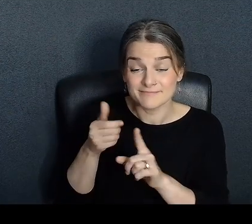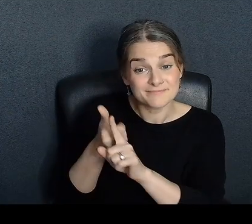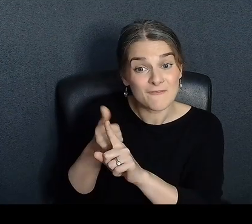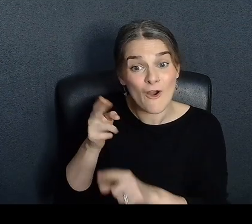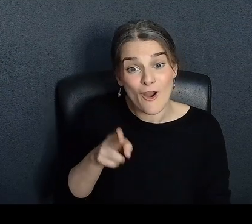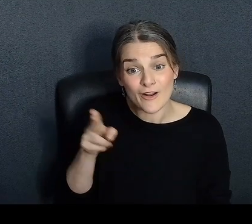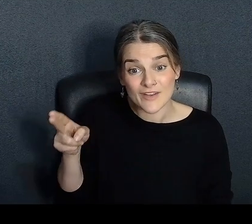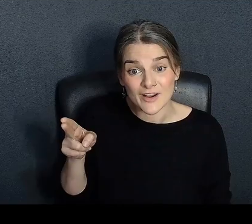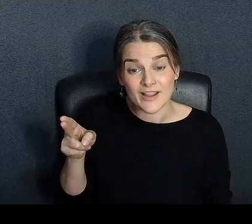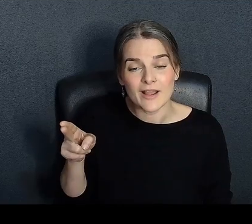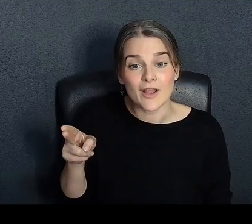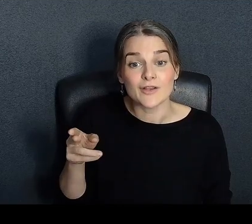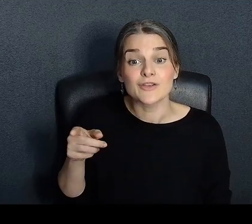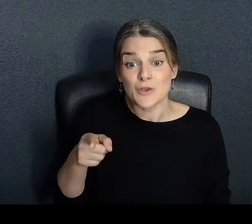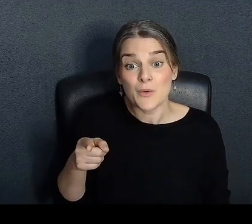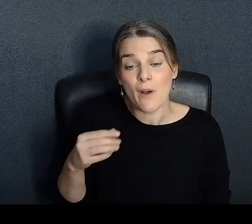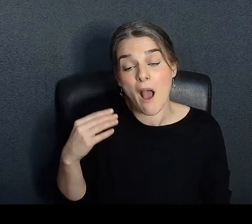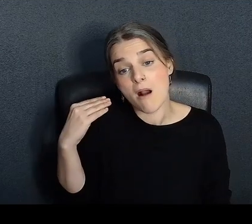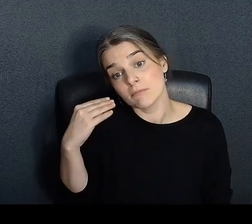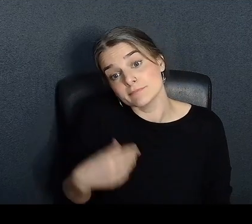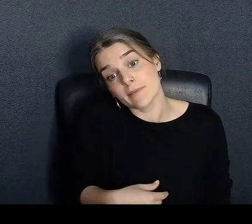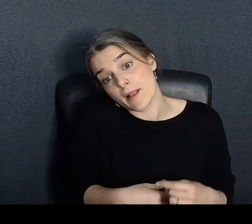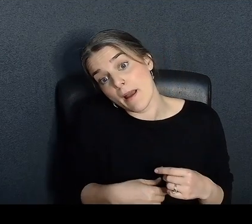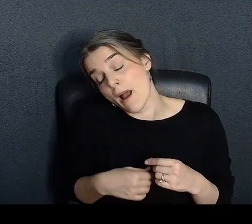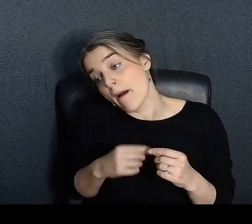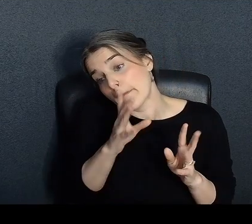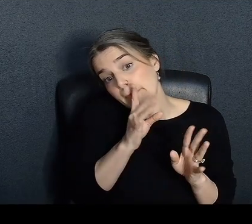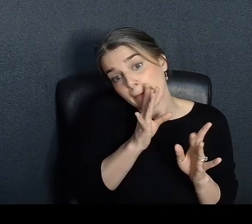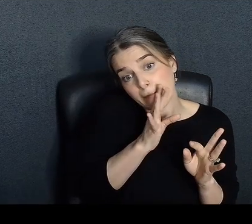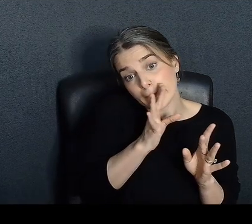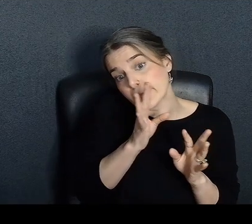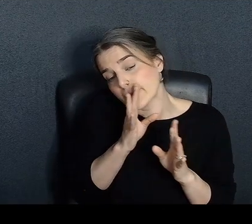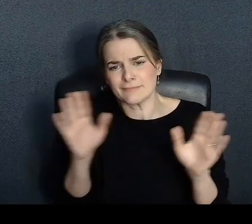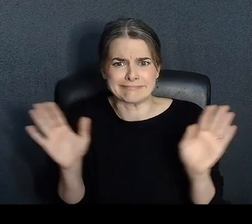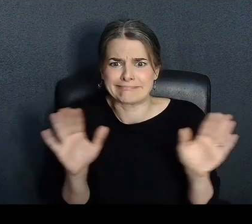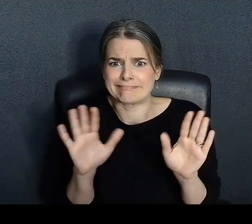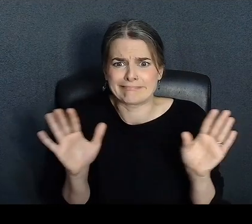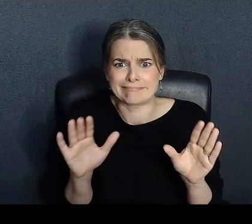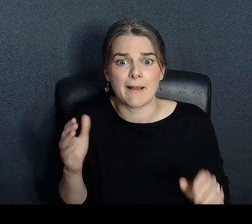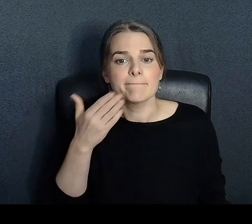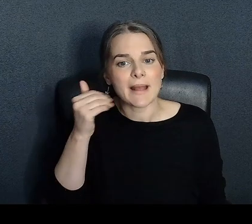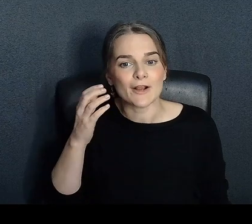So no shoulder balancing or speakerphone or anything.